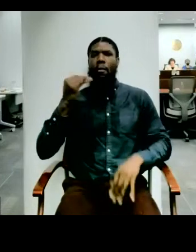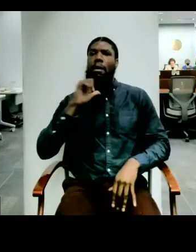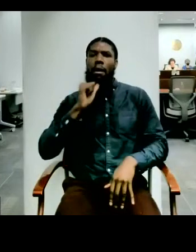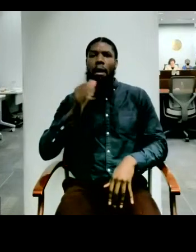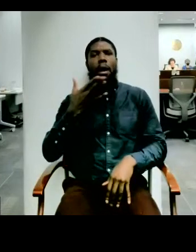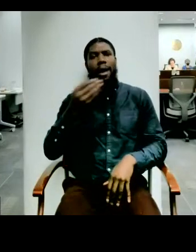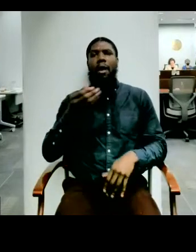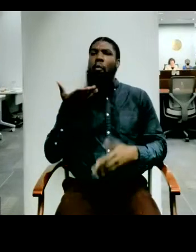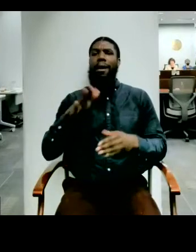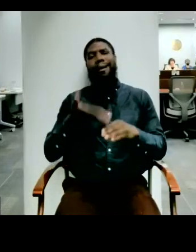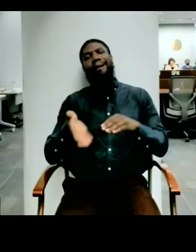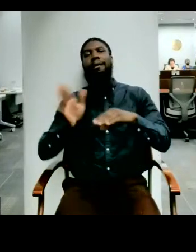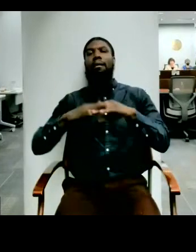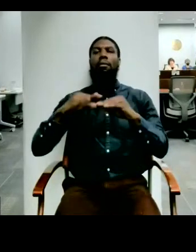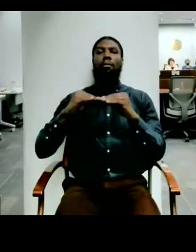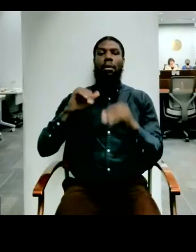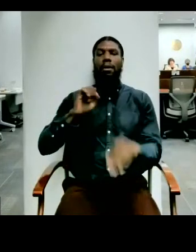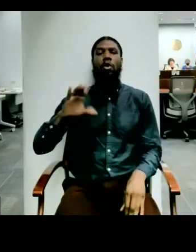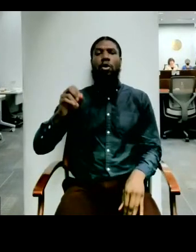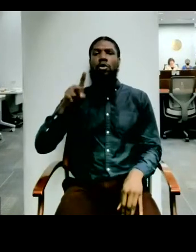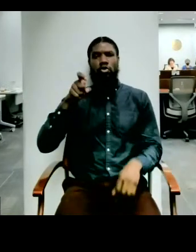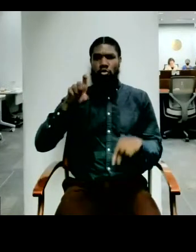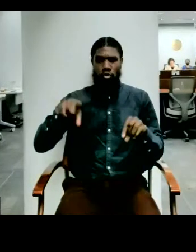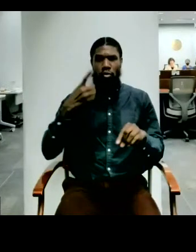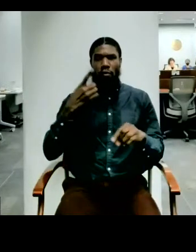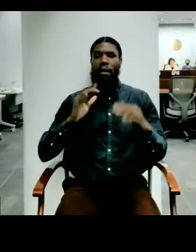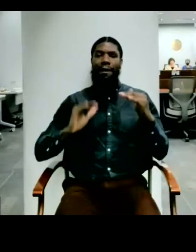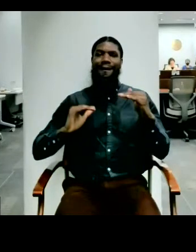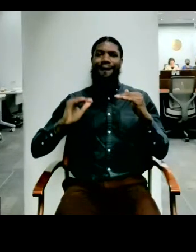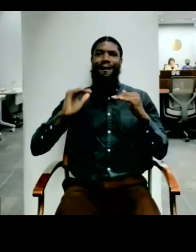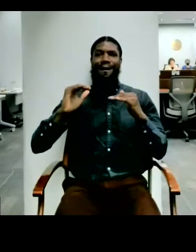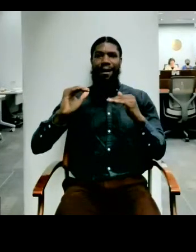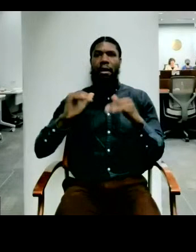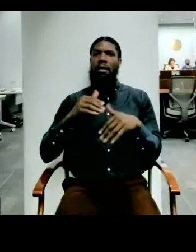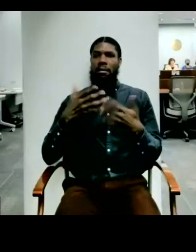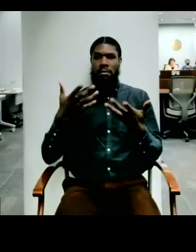be doing to farat out disparities that bear further investigation?